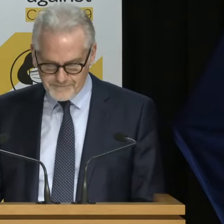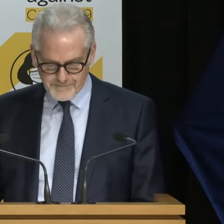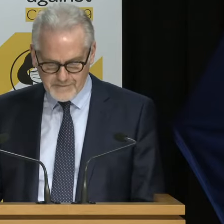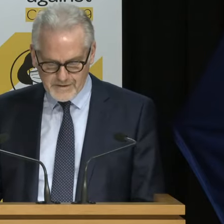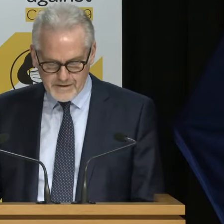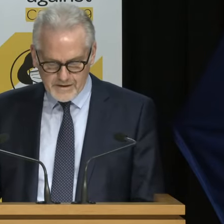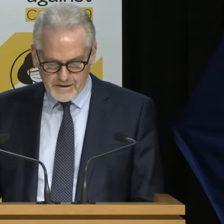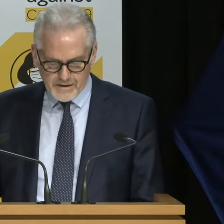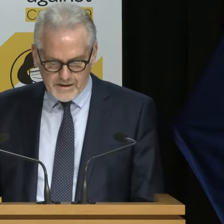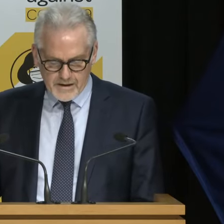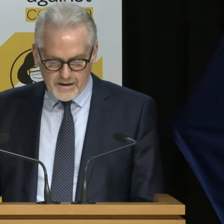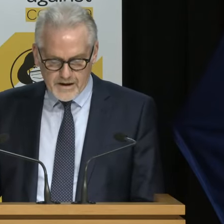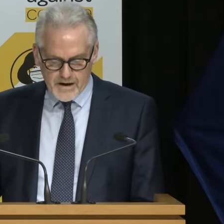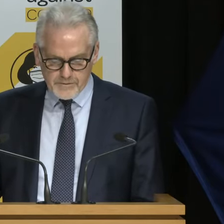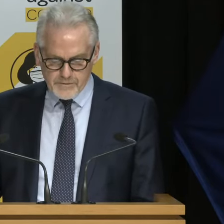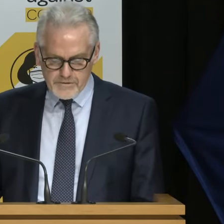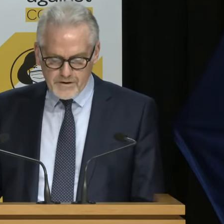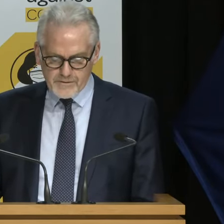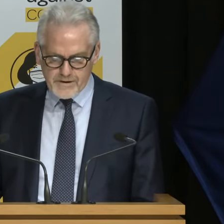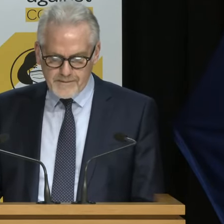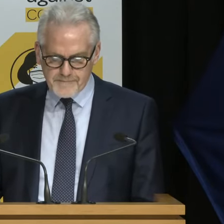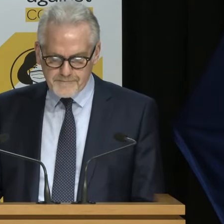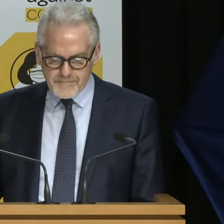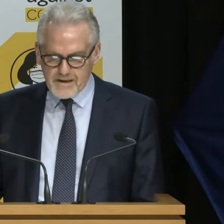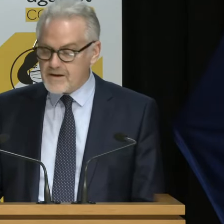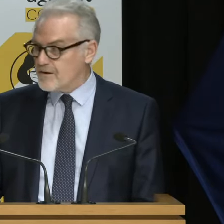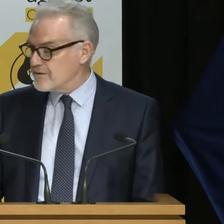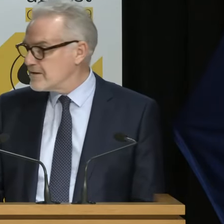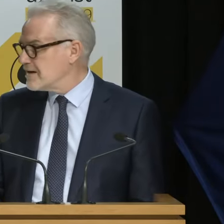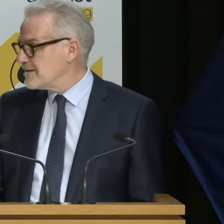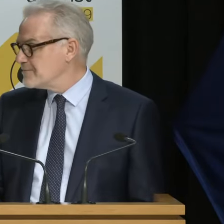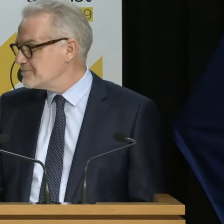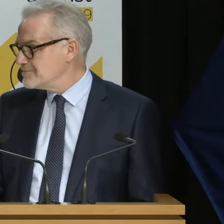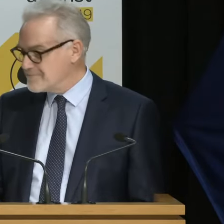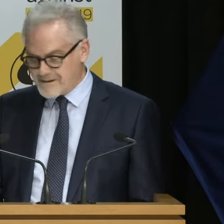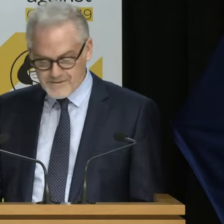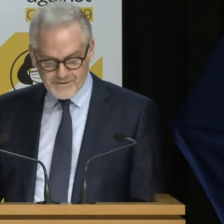We can expect many exciting innovations in the testing space, those of us who work within it are very hopeful that we will have a lot of answers